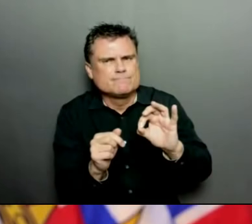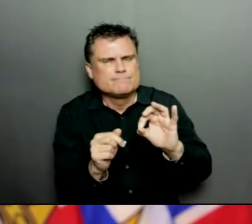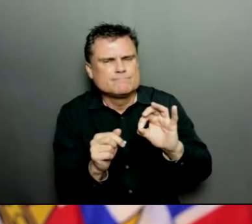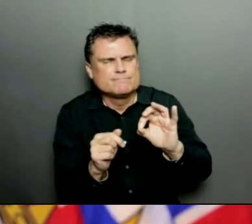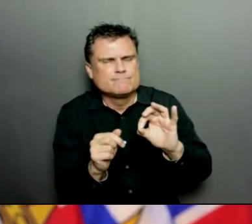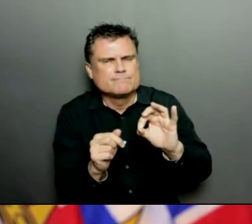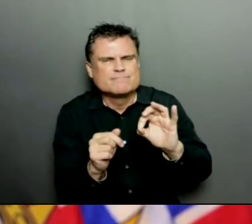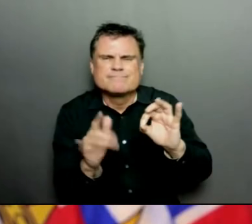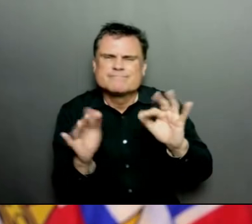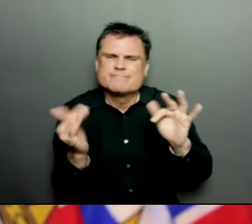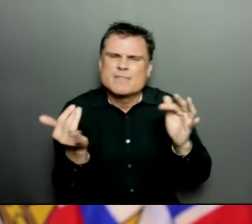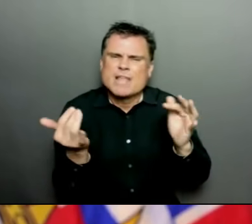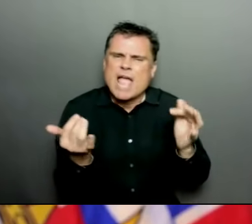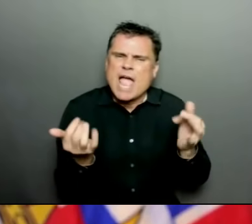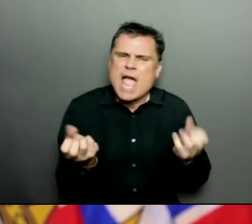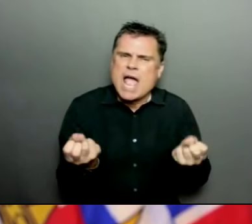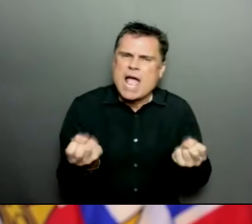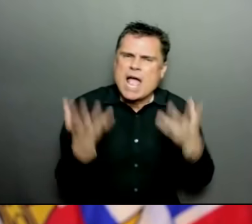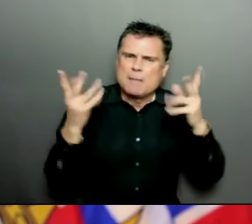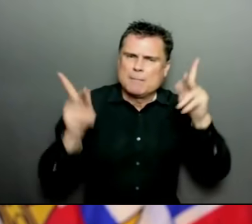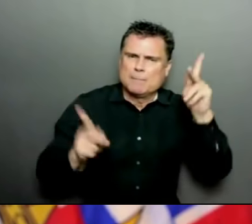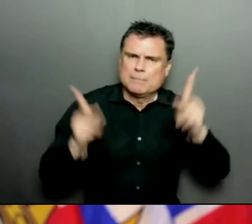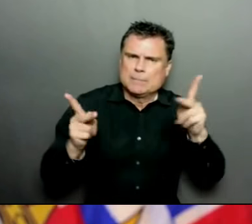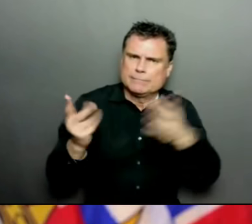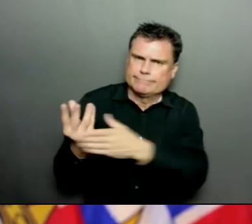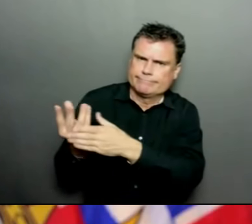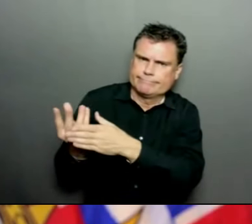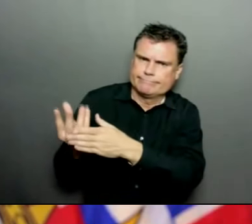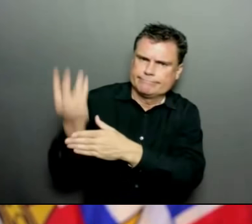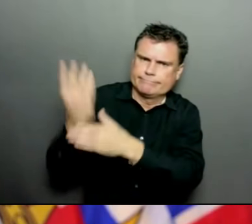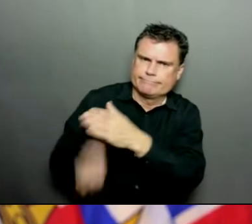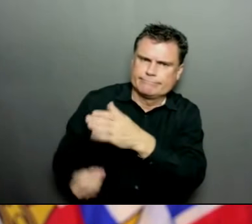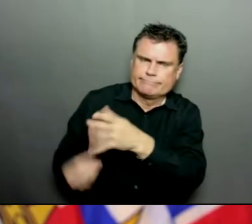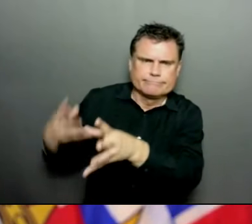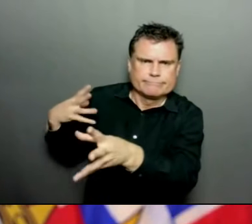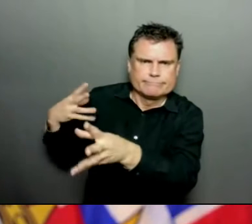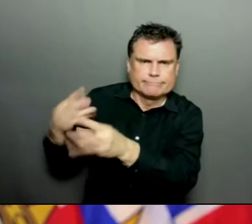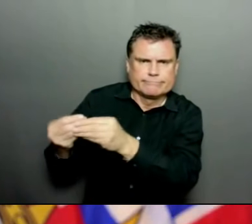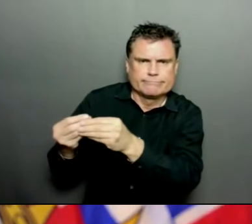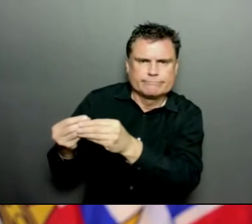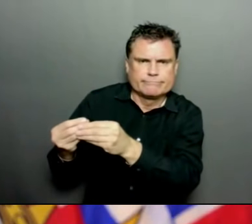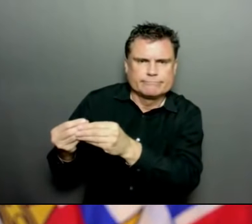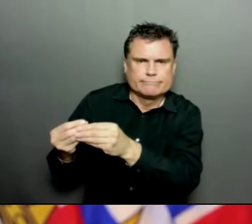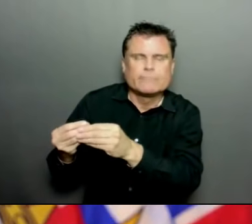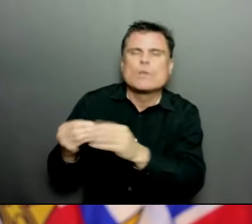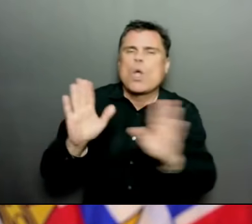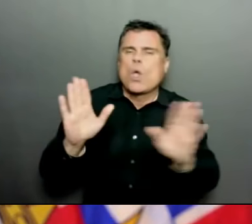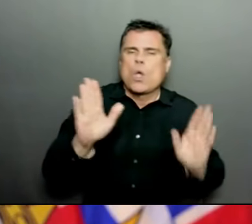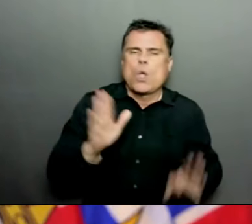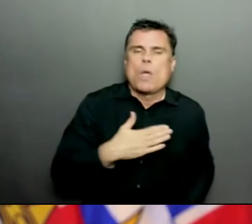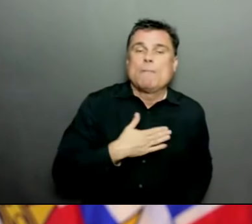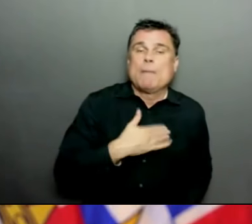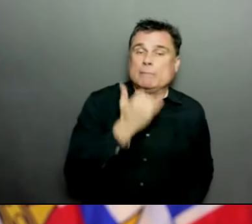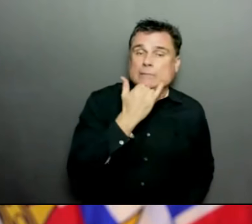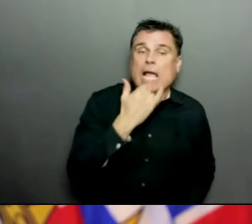notes are incorrect, I think it was just not updated. Thank you for picking that up. The dashboard will reflect that later today.